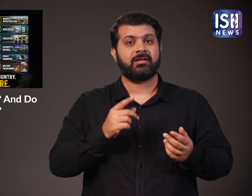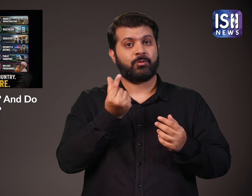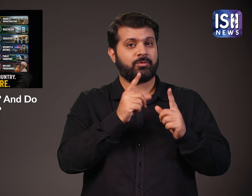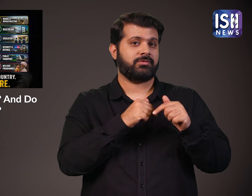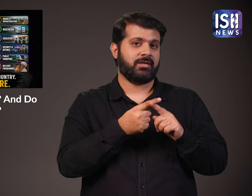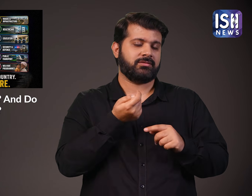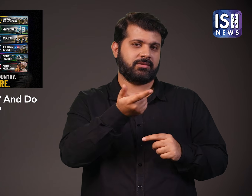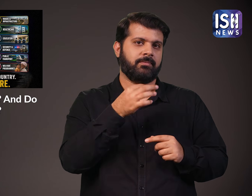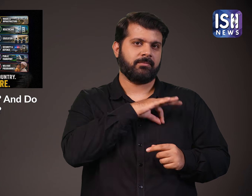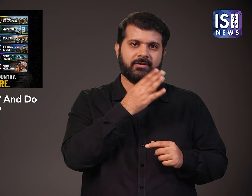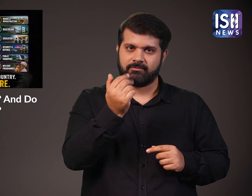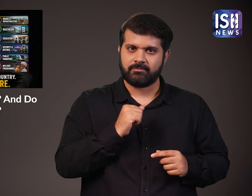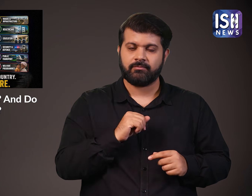This is another benefit of paying taxes.